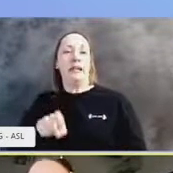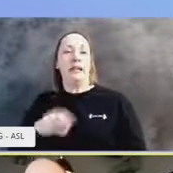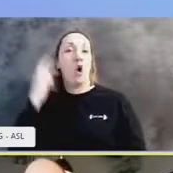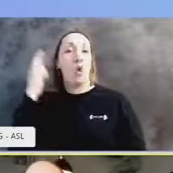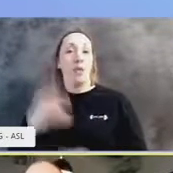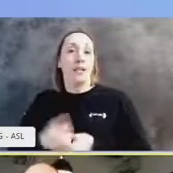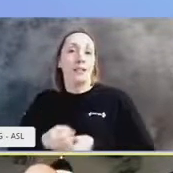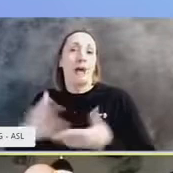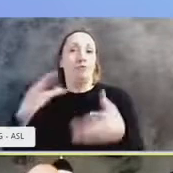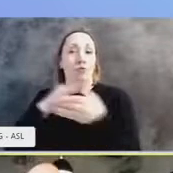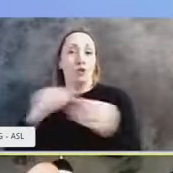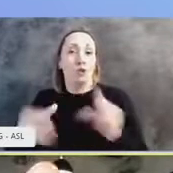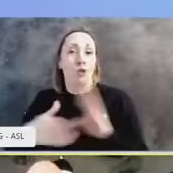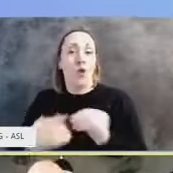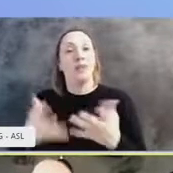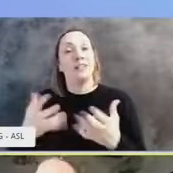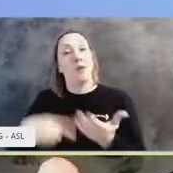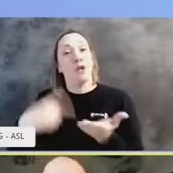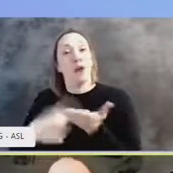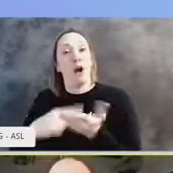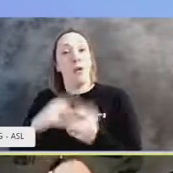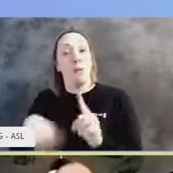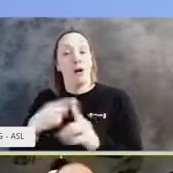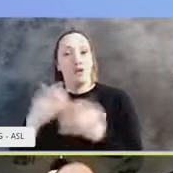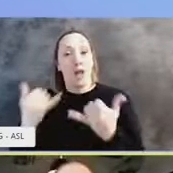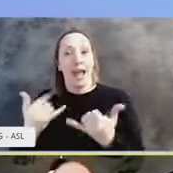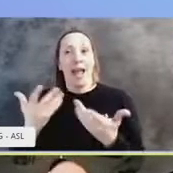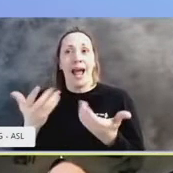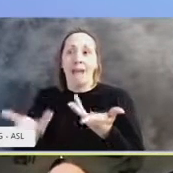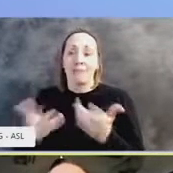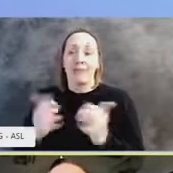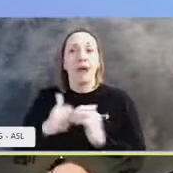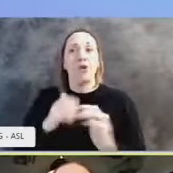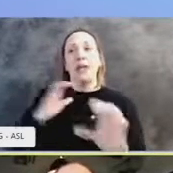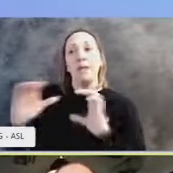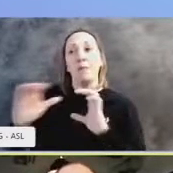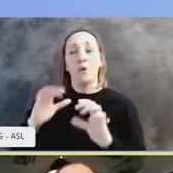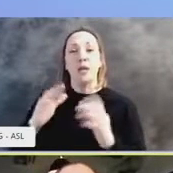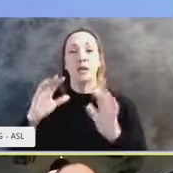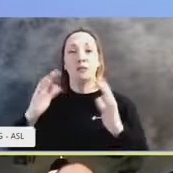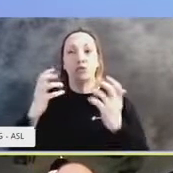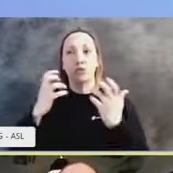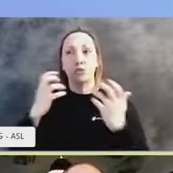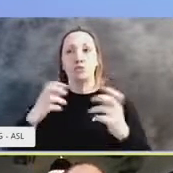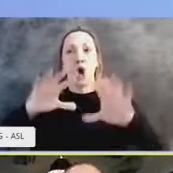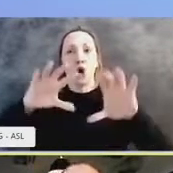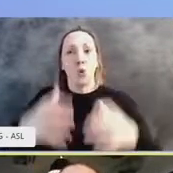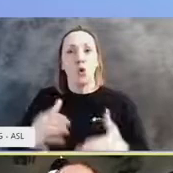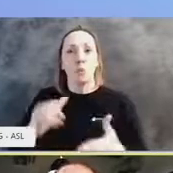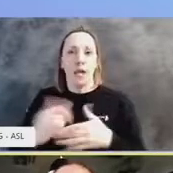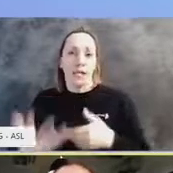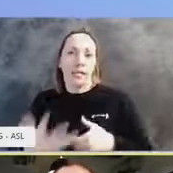smarter about what people needed. I'm telling you this story because what I want to talk about today is how we